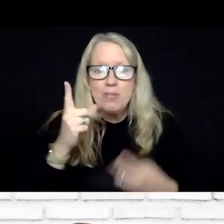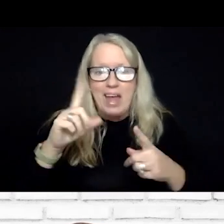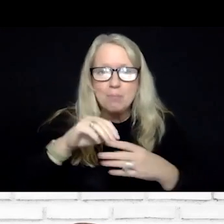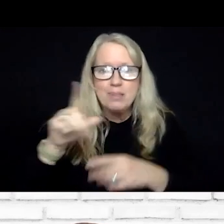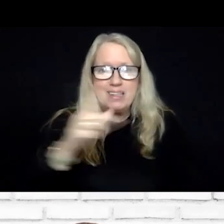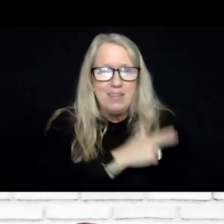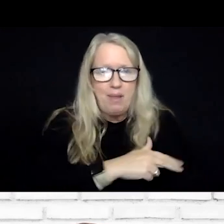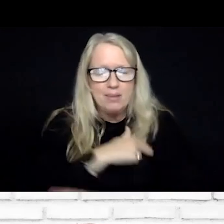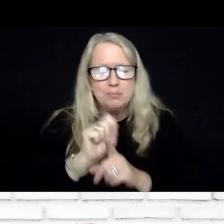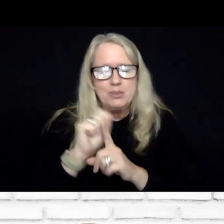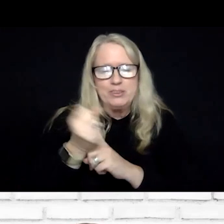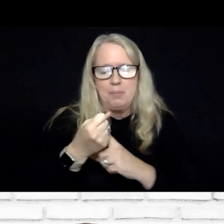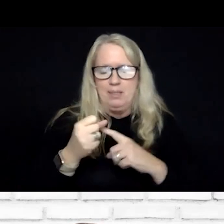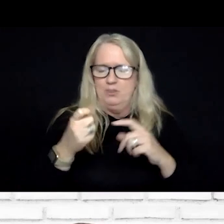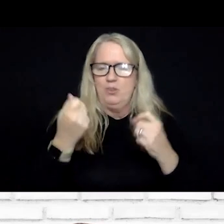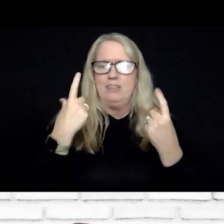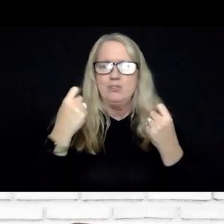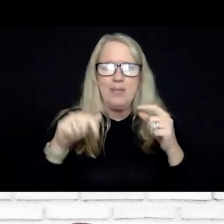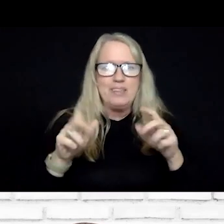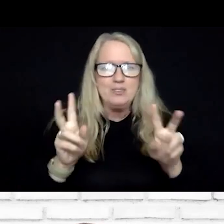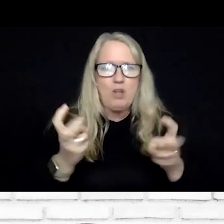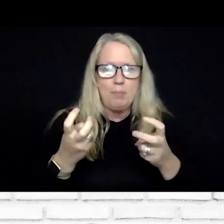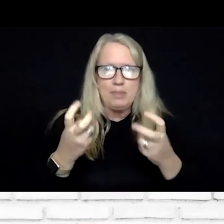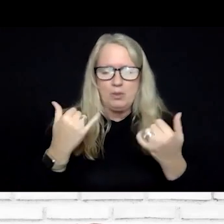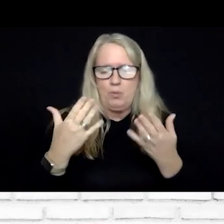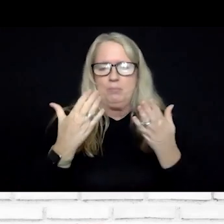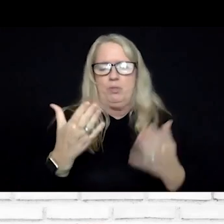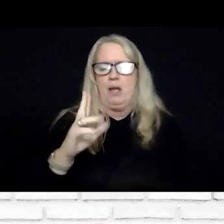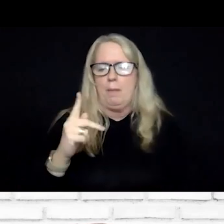WHAT I WANTED TO BRING UP TODAY IS AN UPDATE ON WHAT NASMHPD HAS